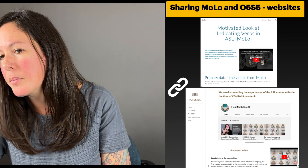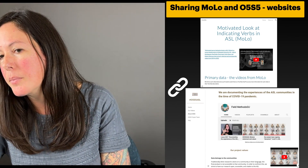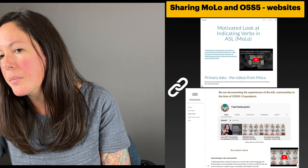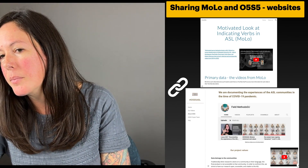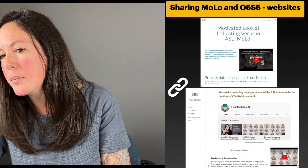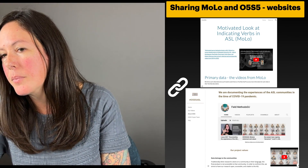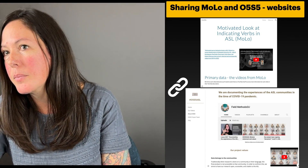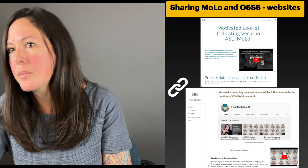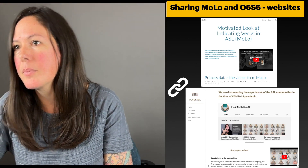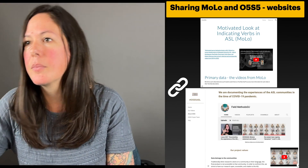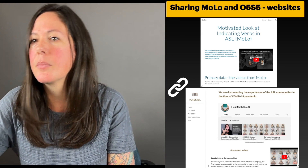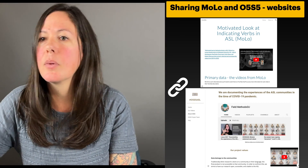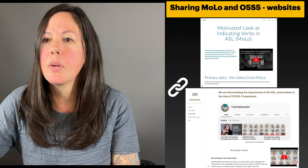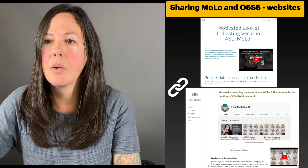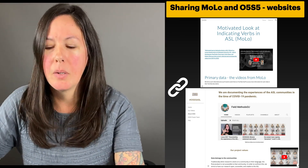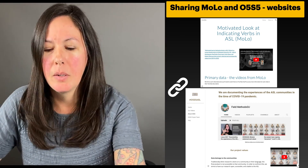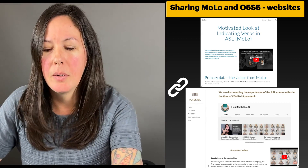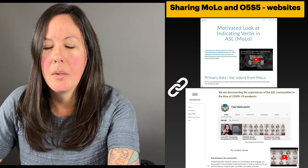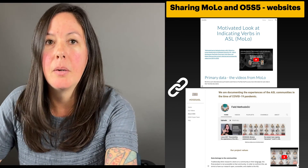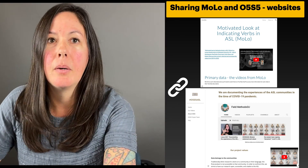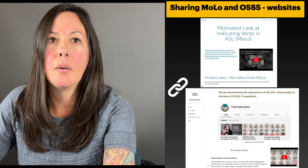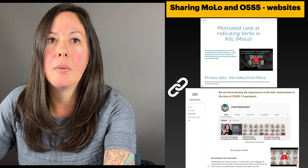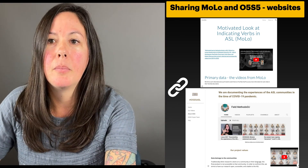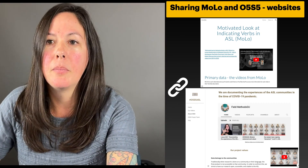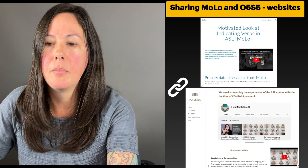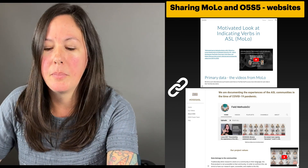at what how that is set